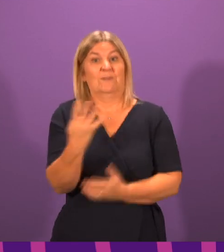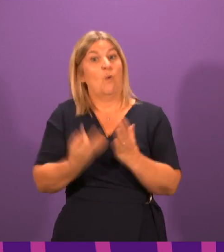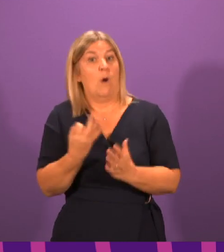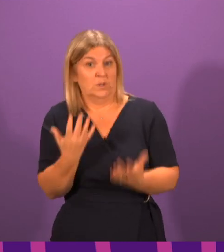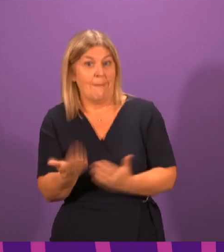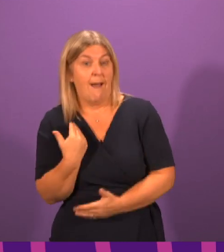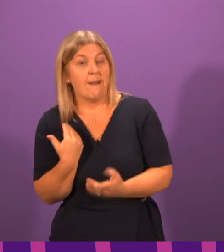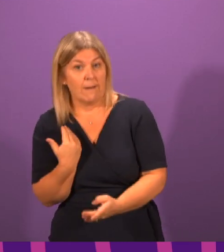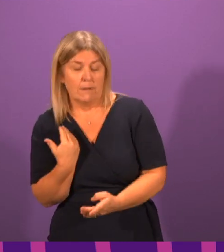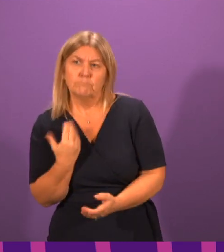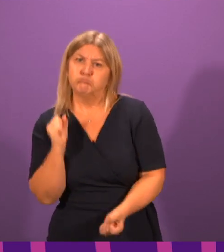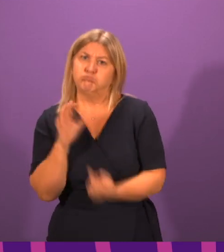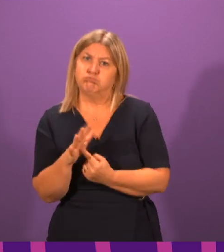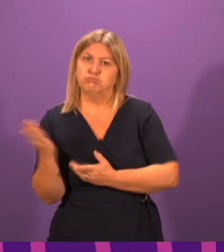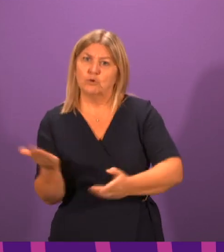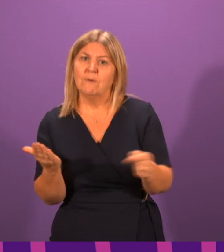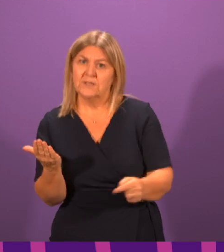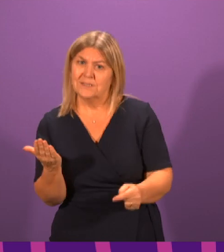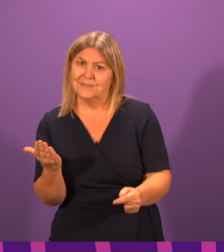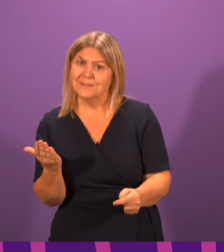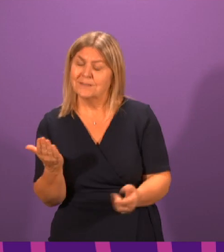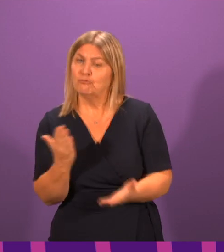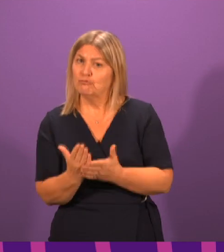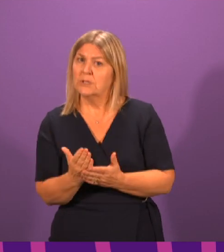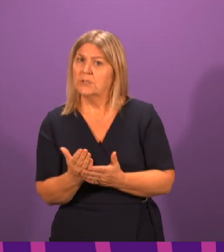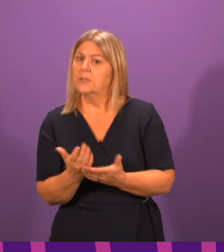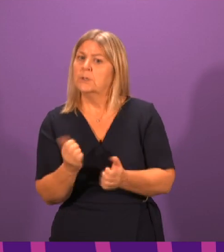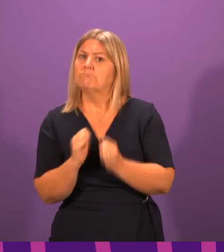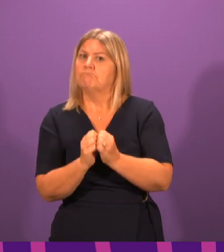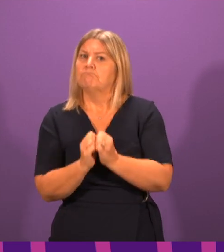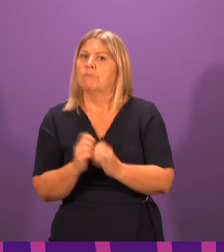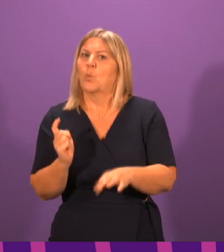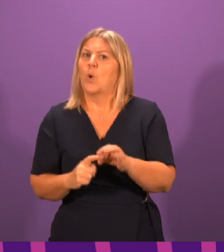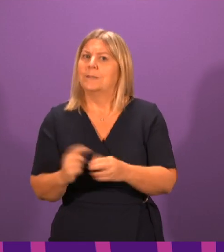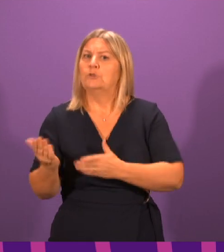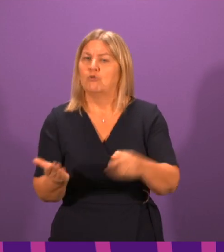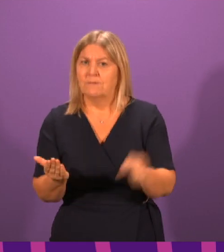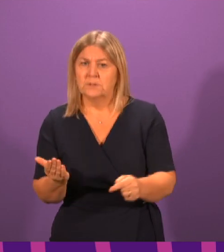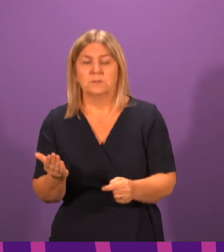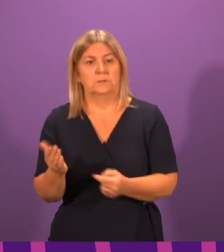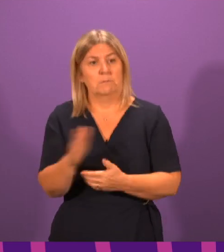is a vital service—our second line of defence—so we continue to actively ensure that health boards